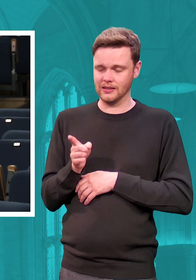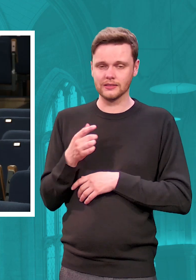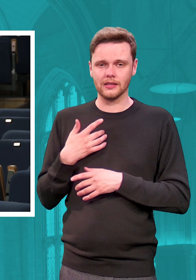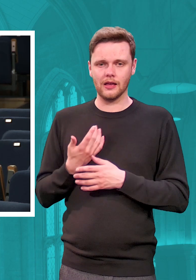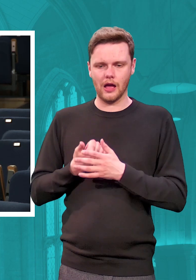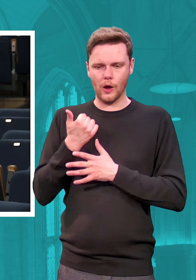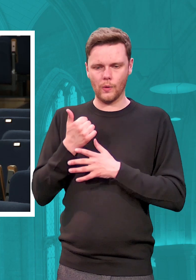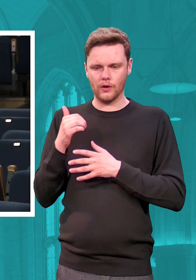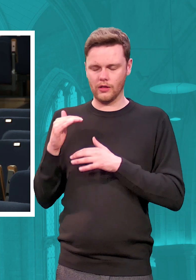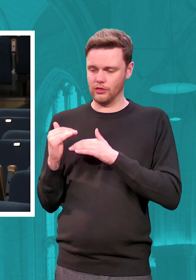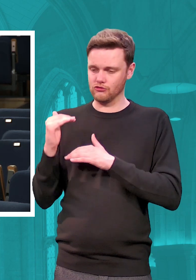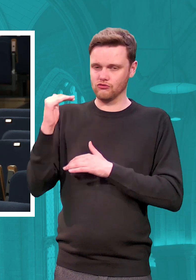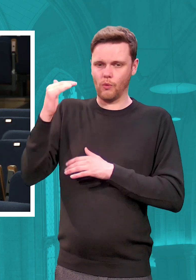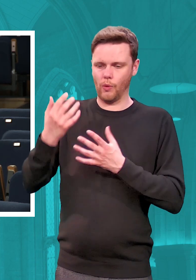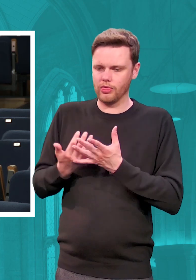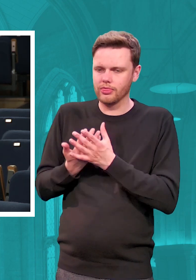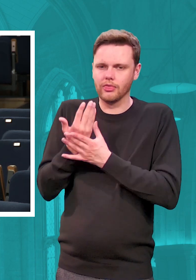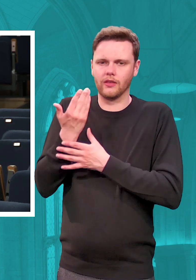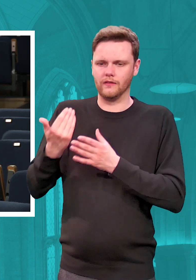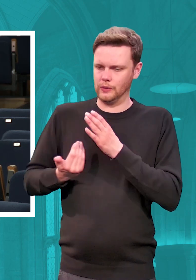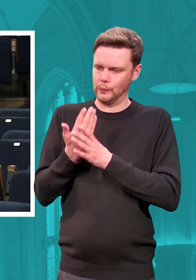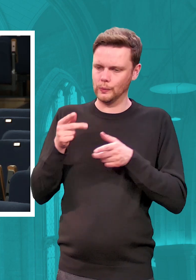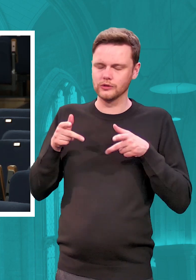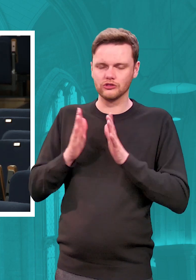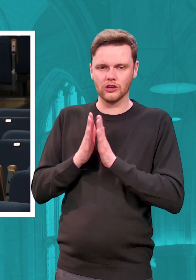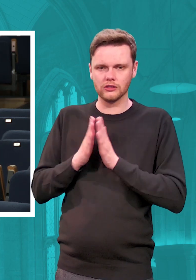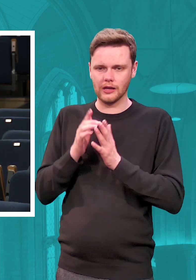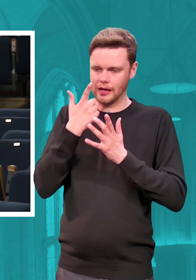of new forms of church can be established and sustained.